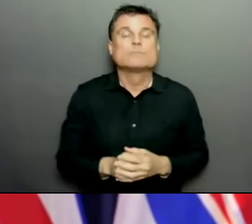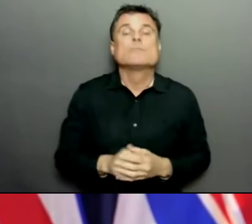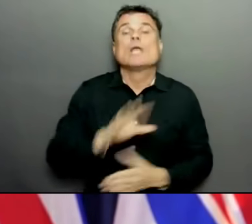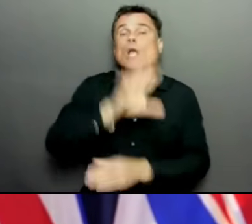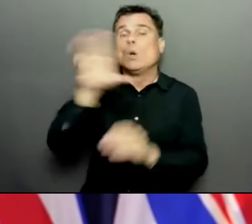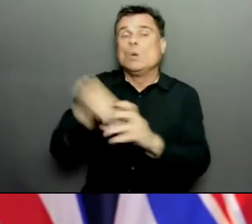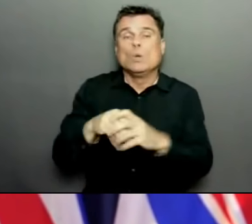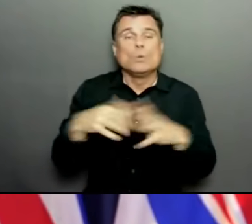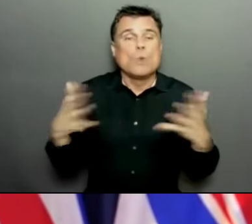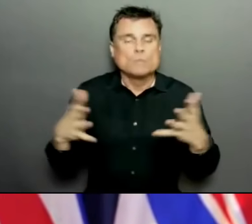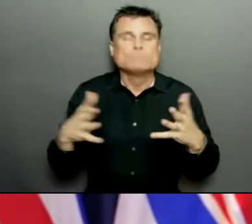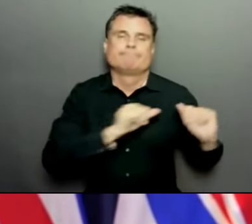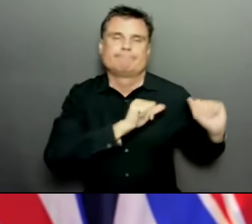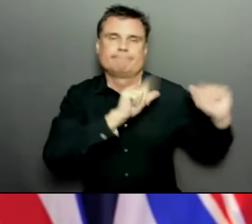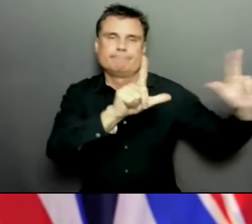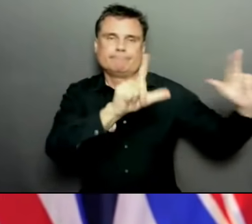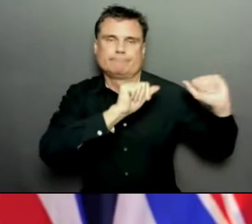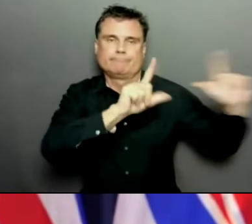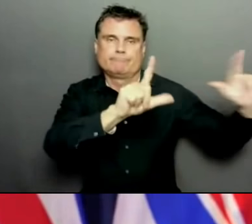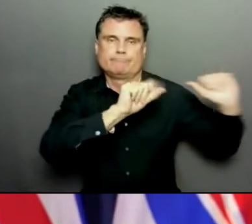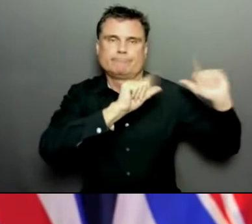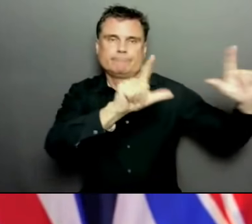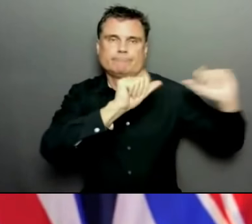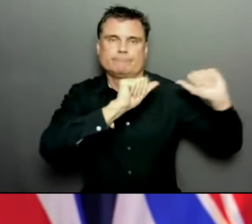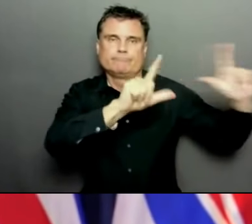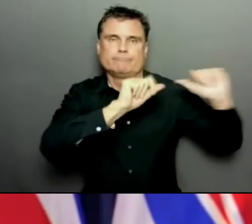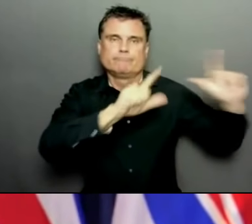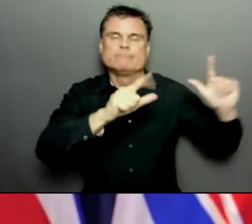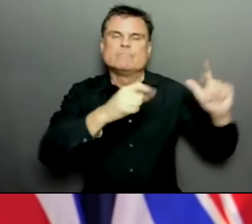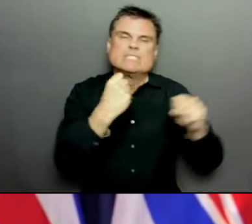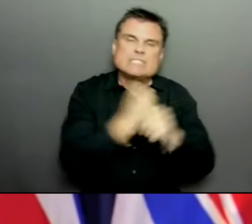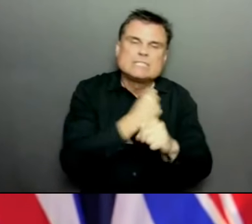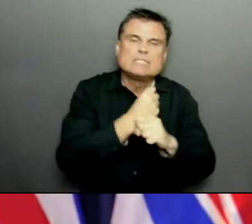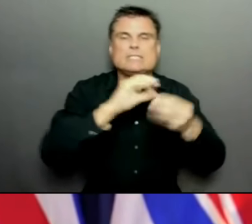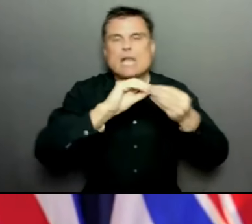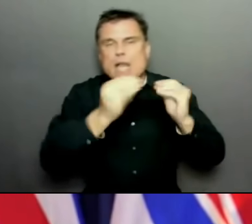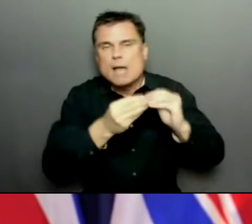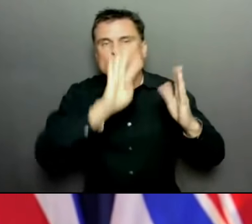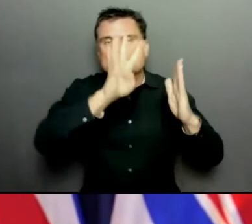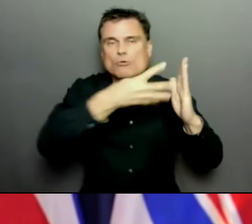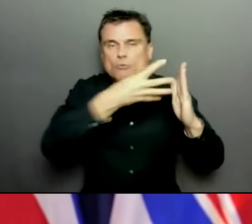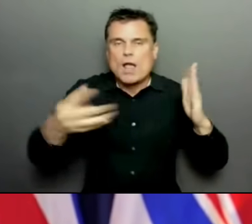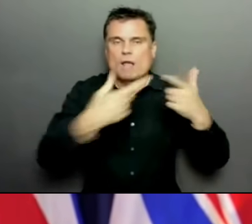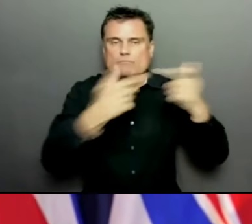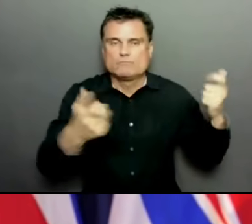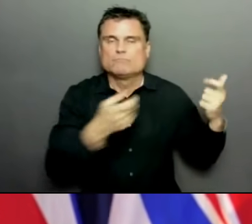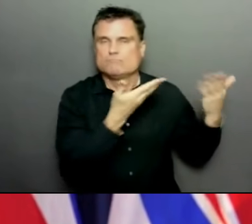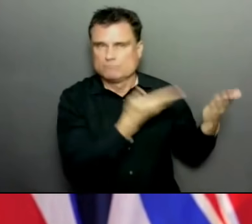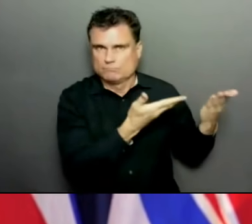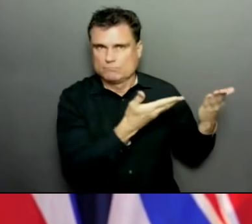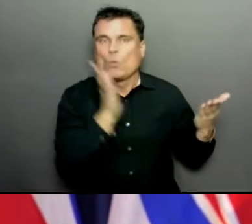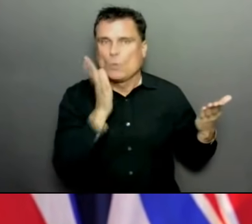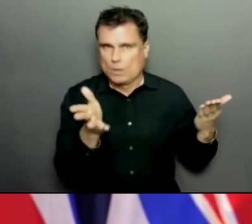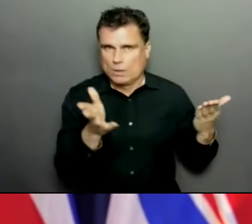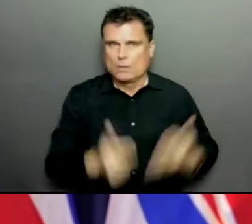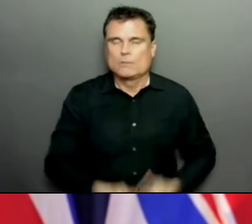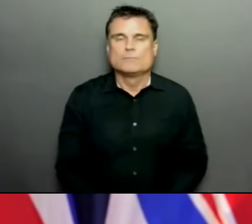data, data about the course of the pandemic in British Columbia that will be provided by Doctor Henry. With that,